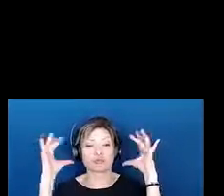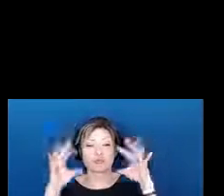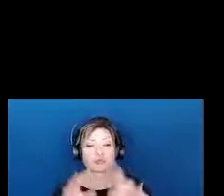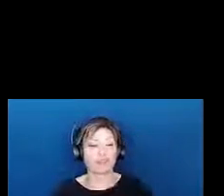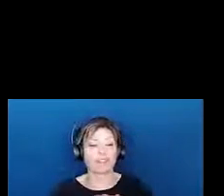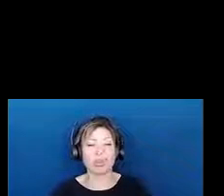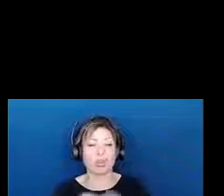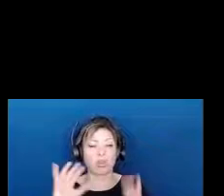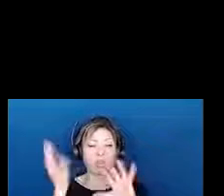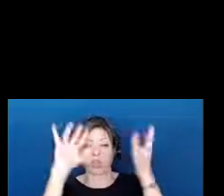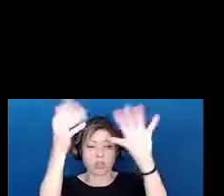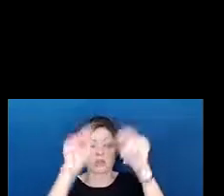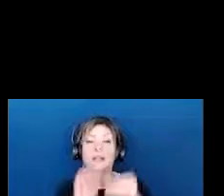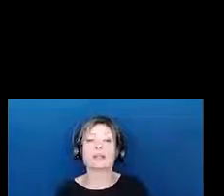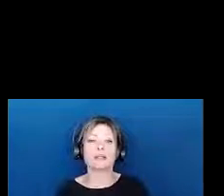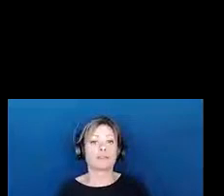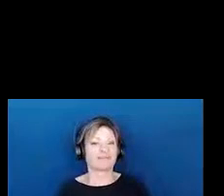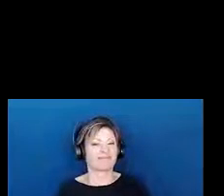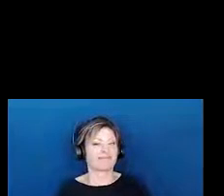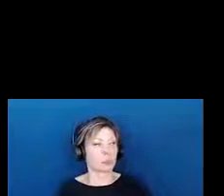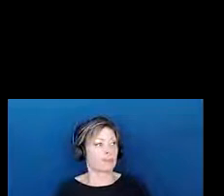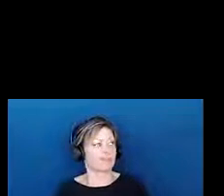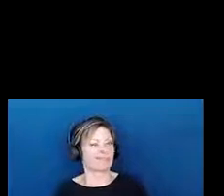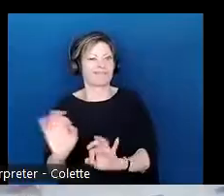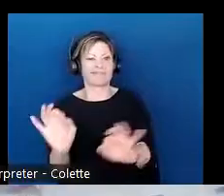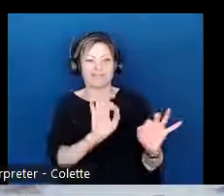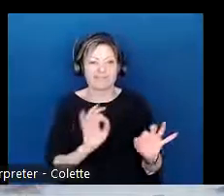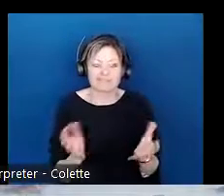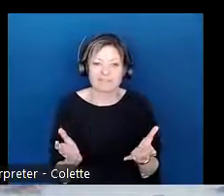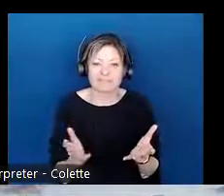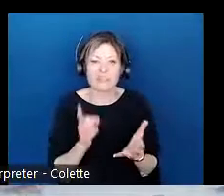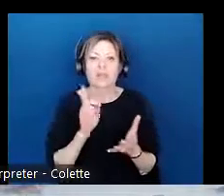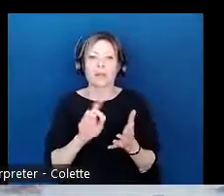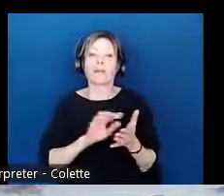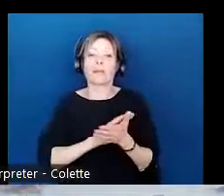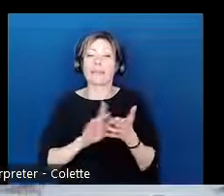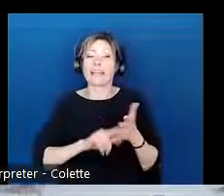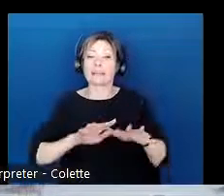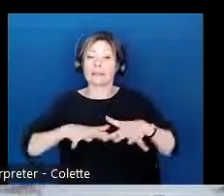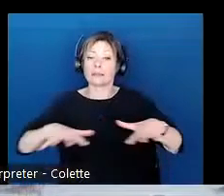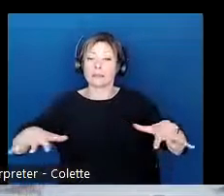would be lots of trees um but the heathland habitat is characteristic with Heather which